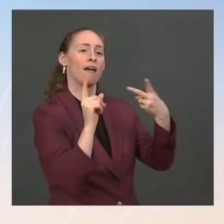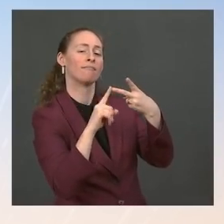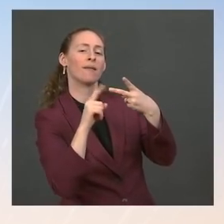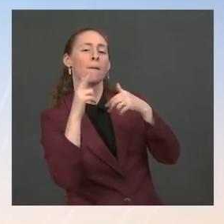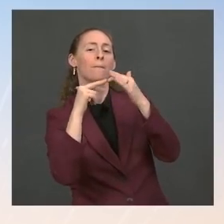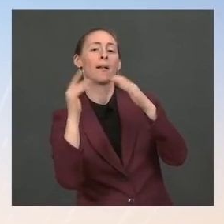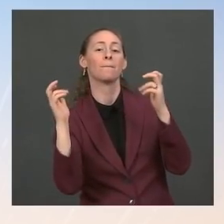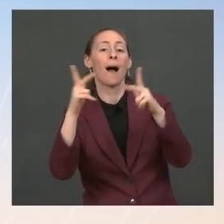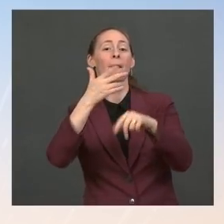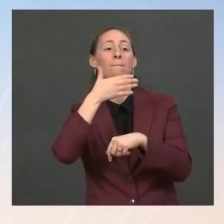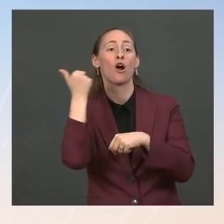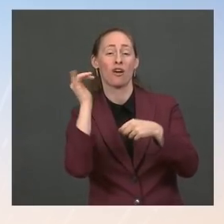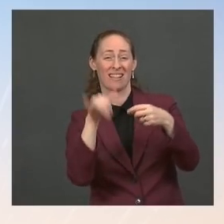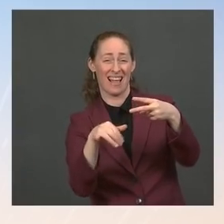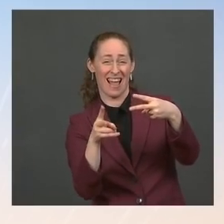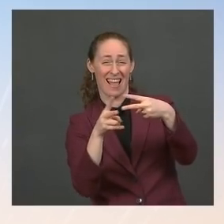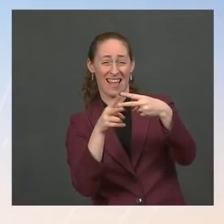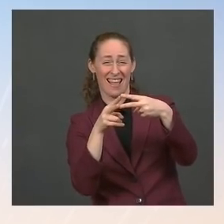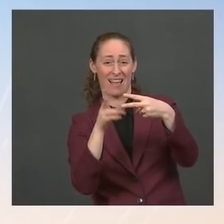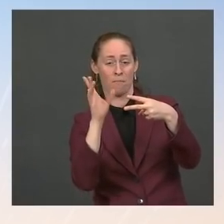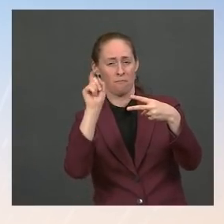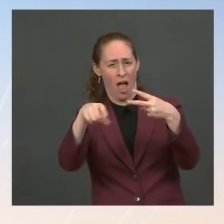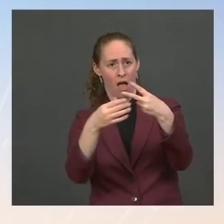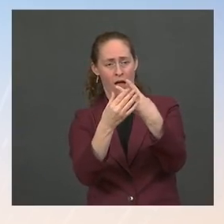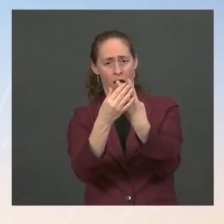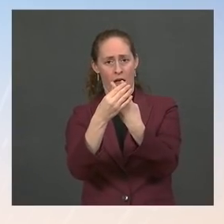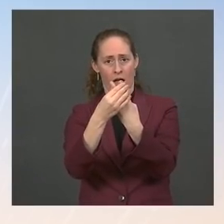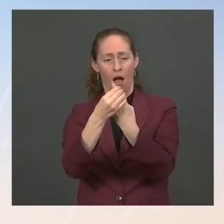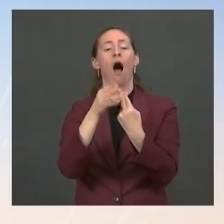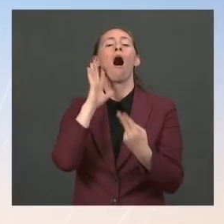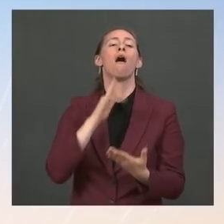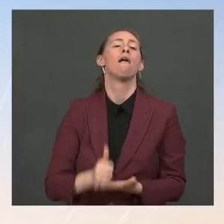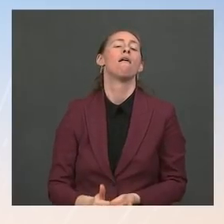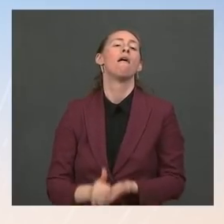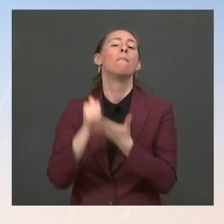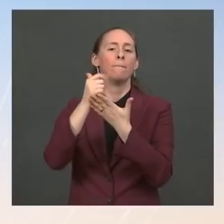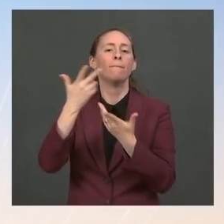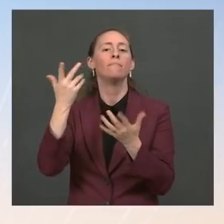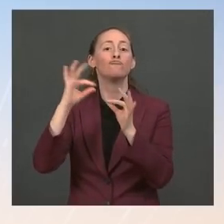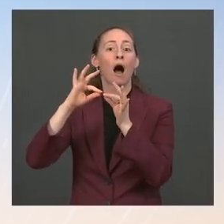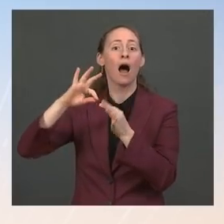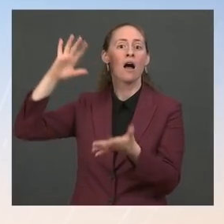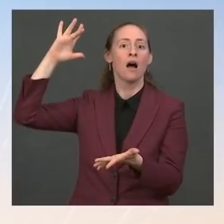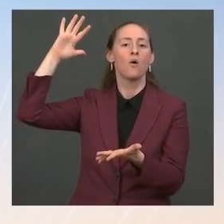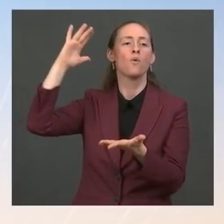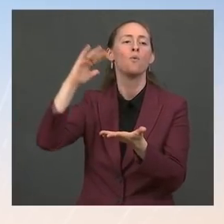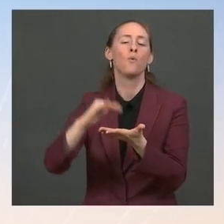and will ease inflationary pressure over the long term. But when we move past the economic jargon,